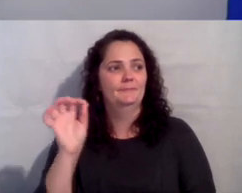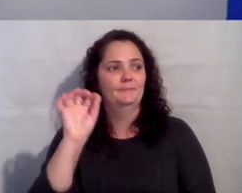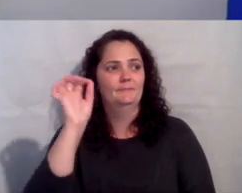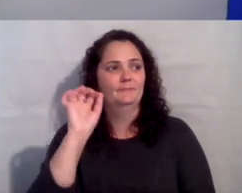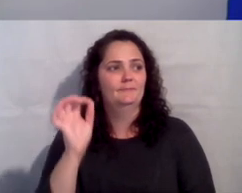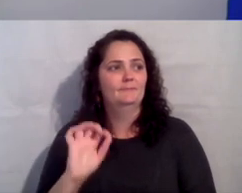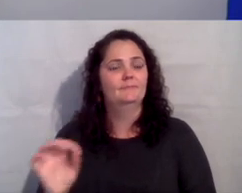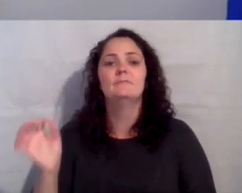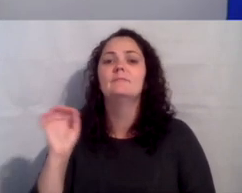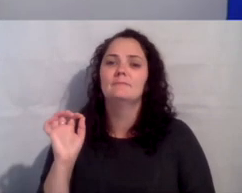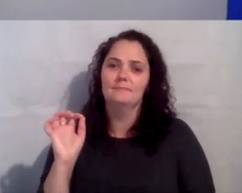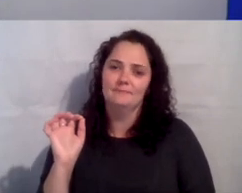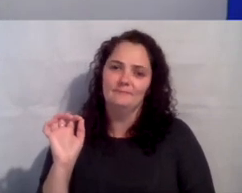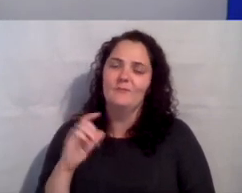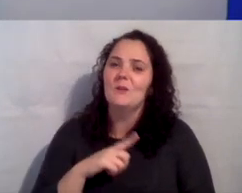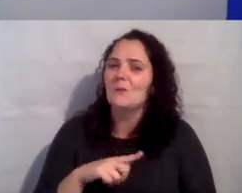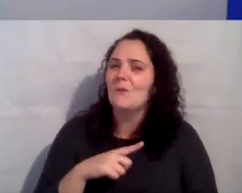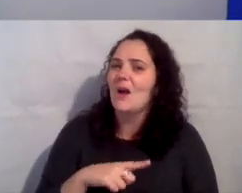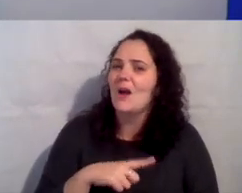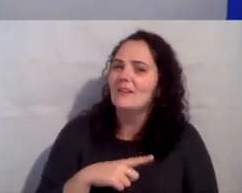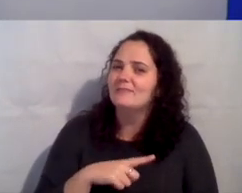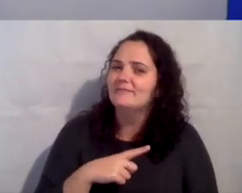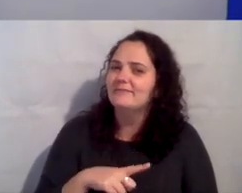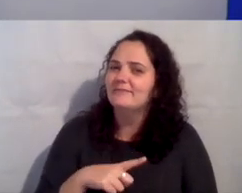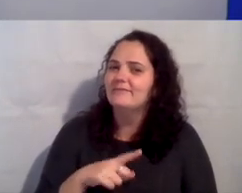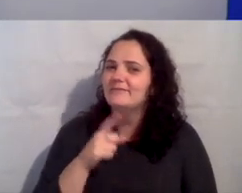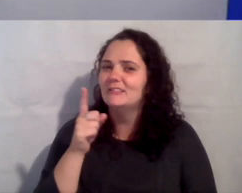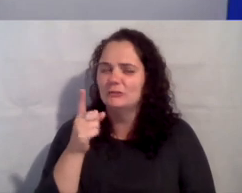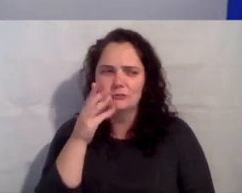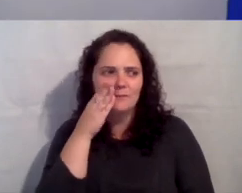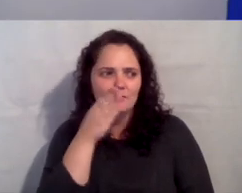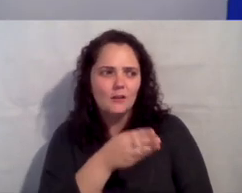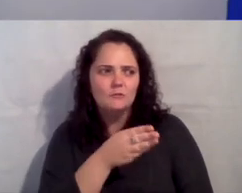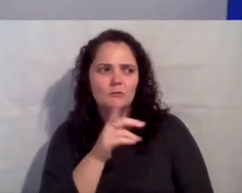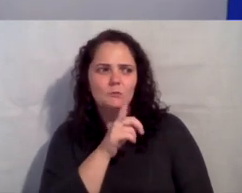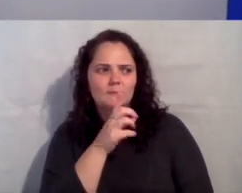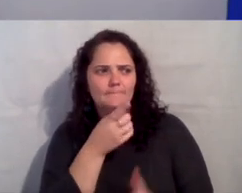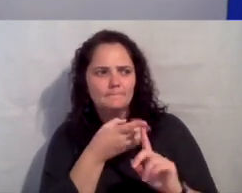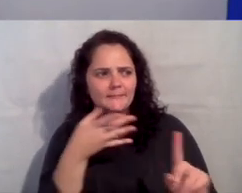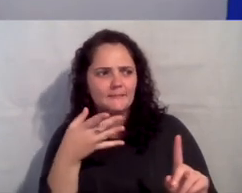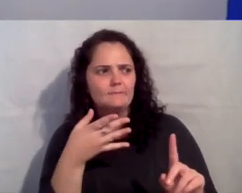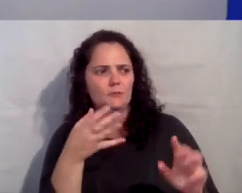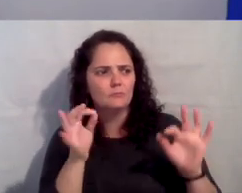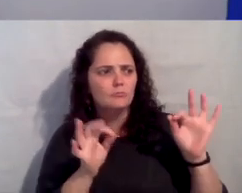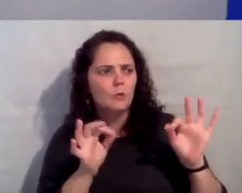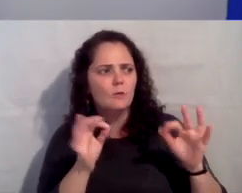sensitive to the peculiarities of this particular pose, rather than getting into your rational